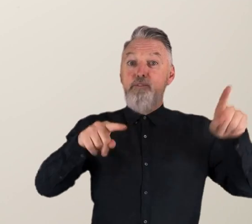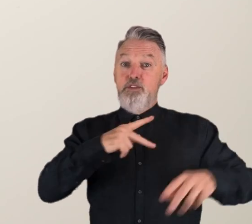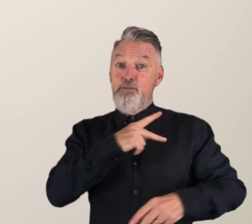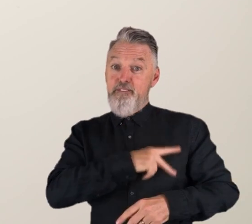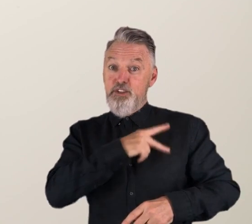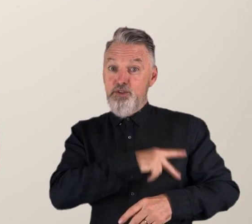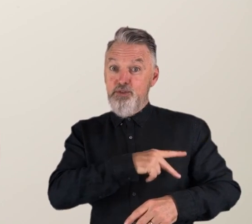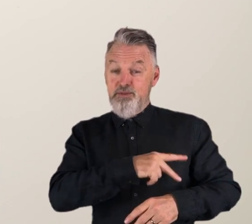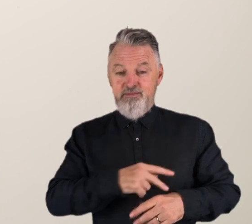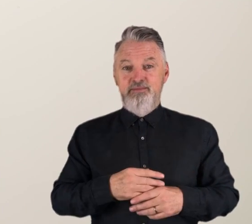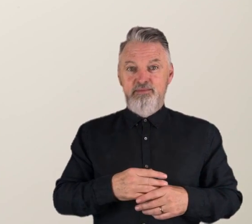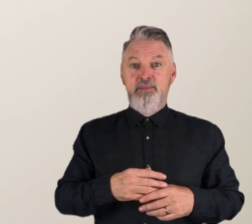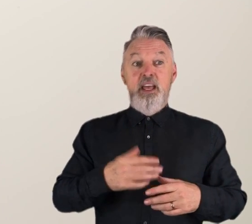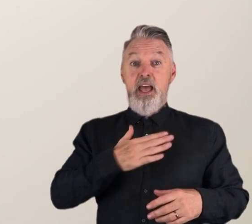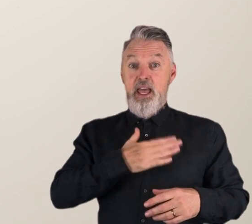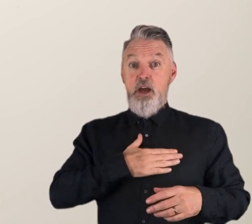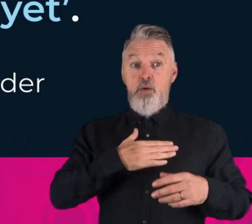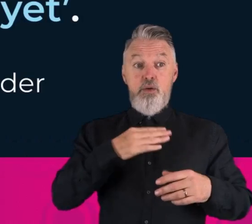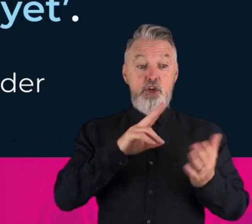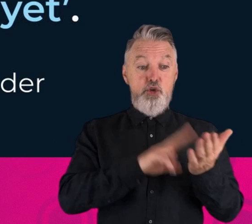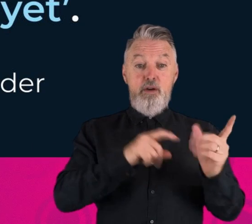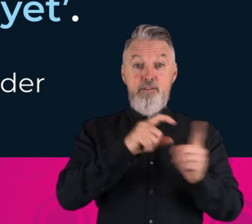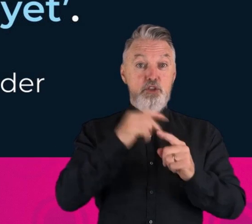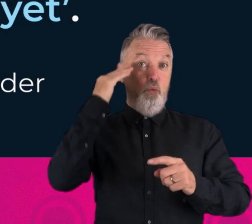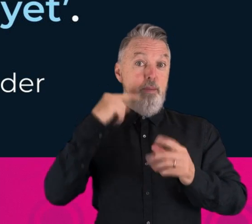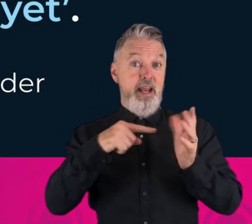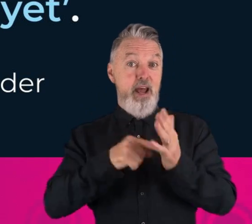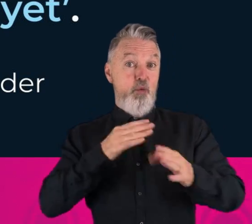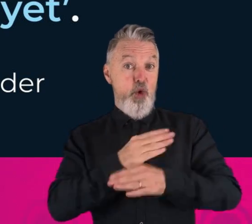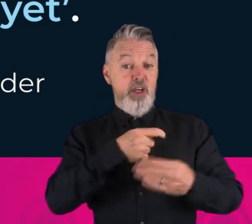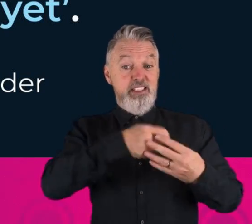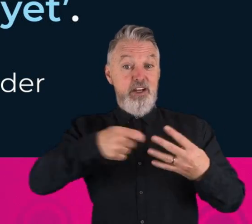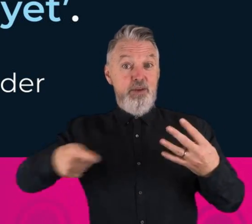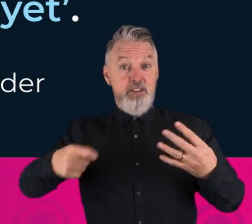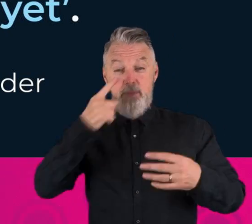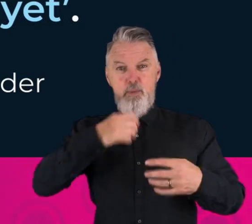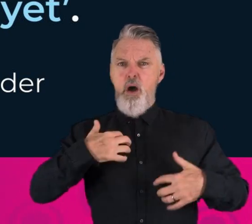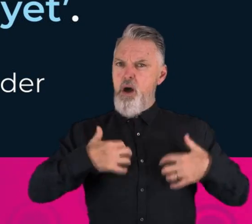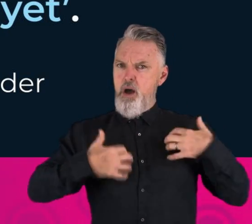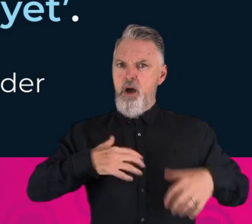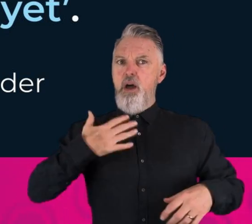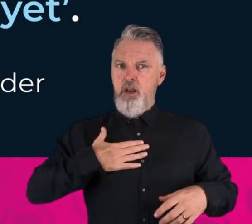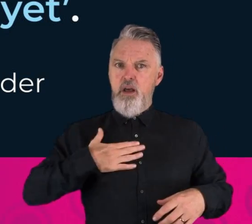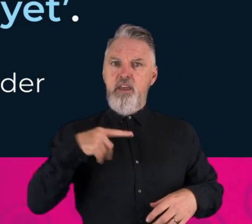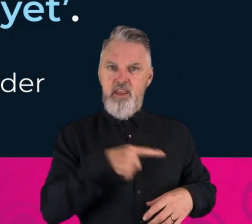in our Neurodivergent Women at Work series. From our storytelling, we receive messages like this one, thanking us for providing